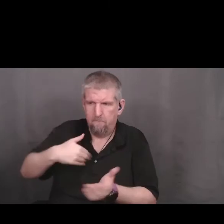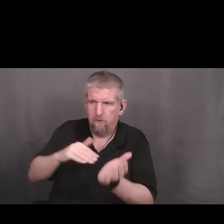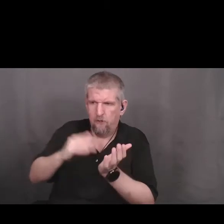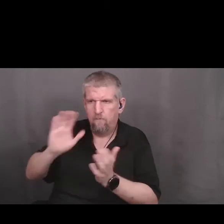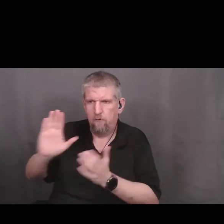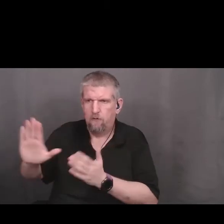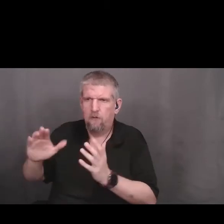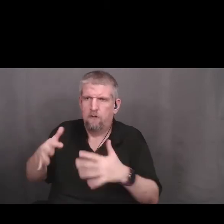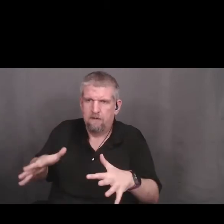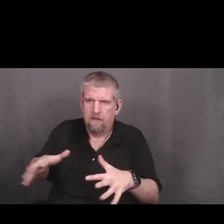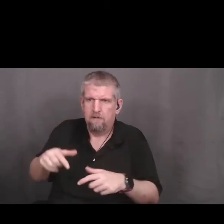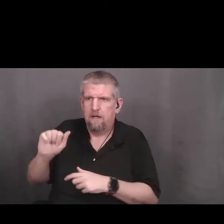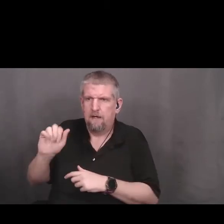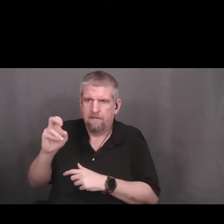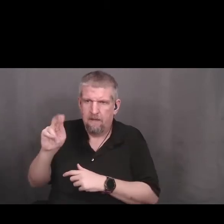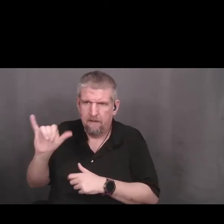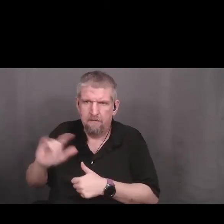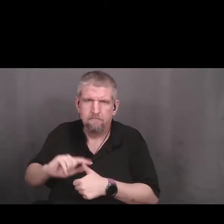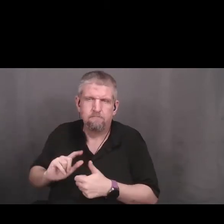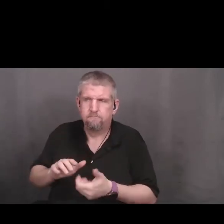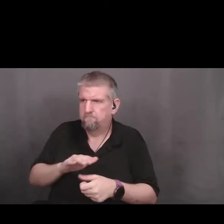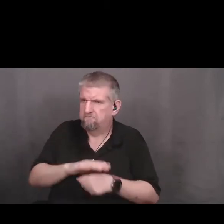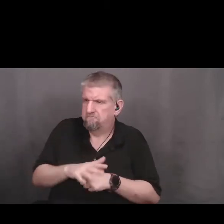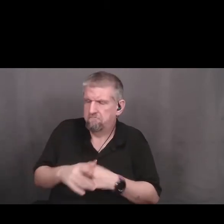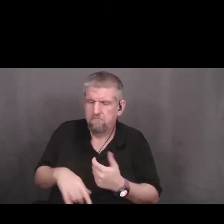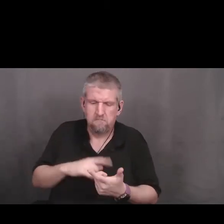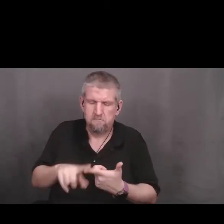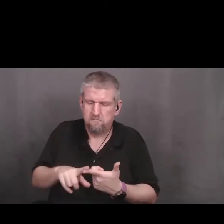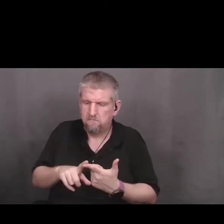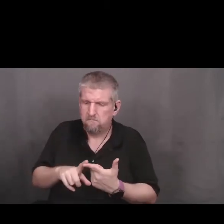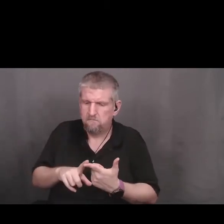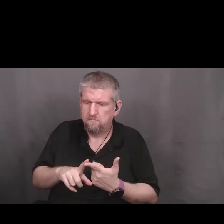Or you can also provide a neuropsychological evaluation,